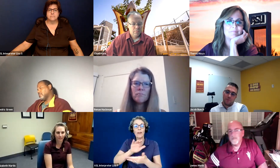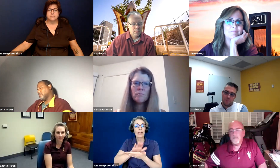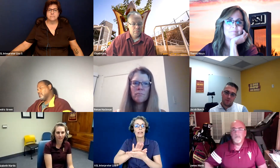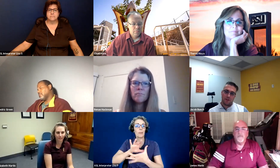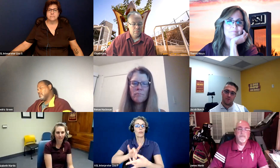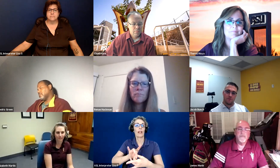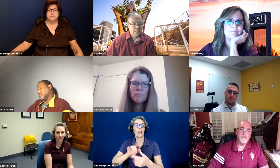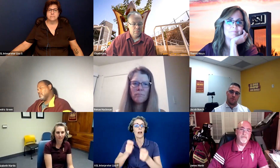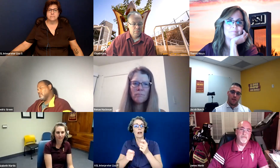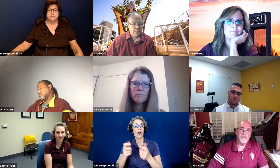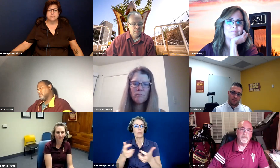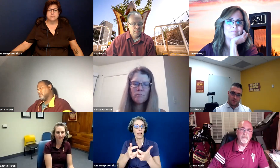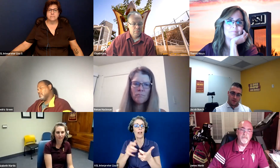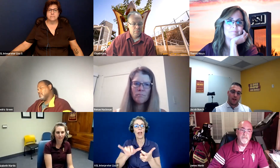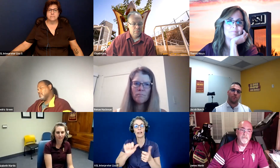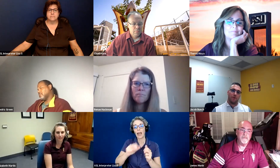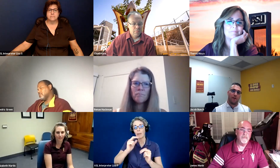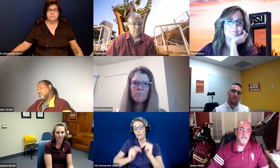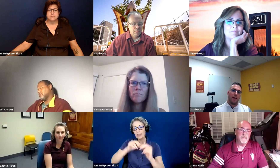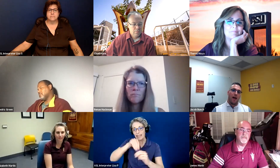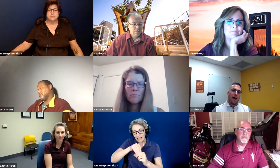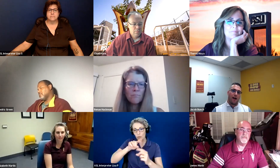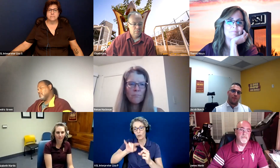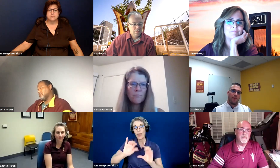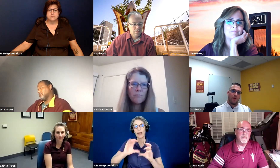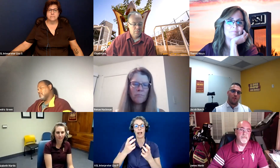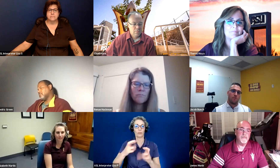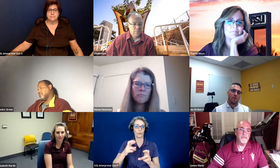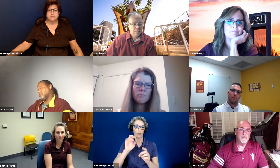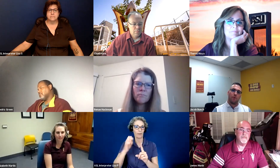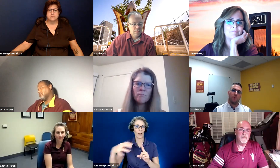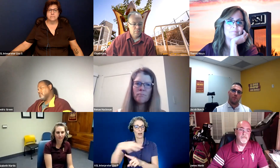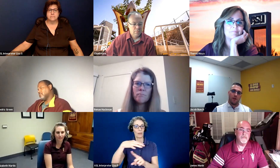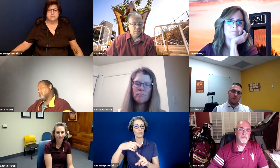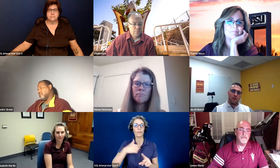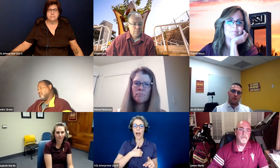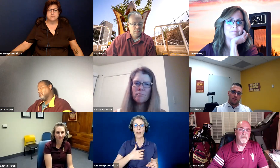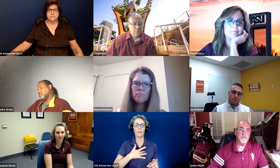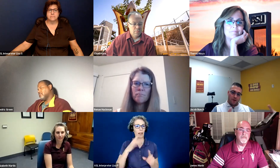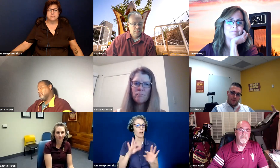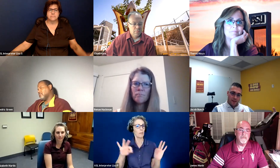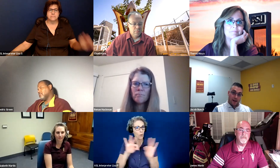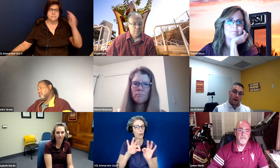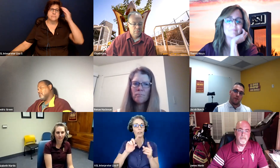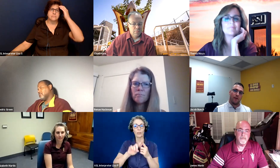that can be built into the classroom environment. I think it's really important to point that out.